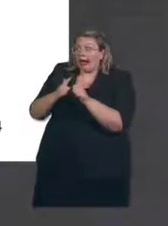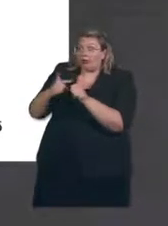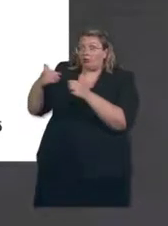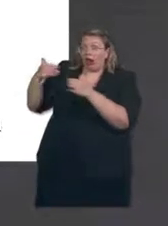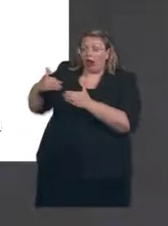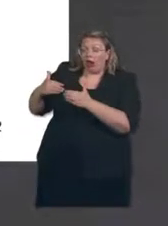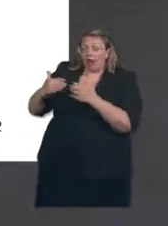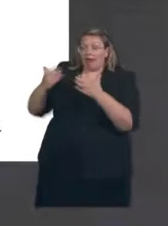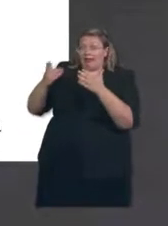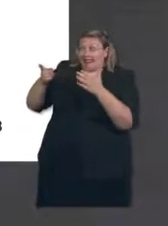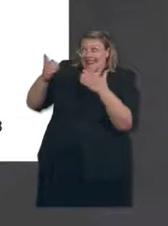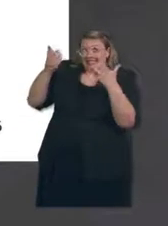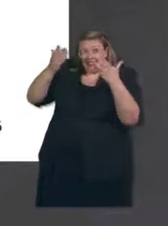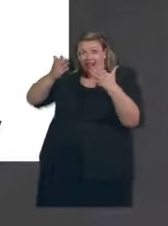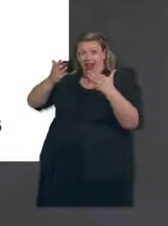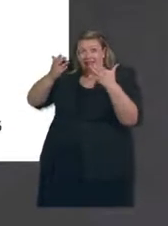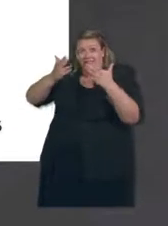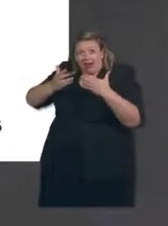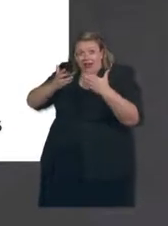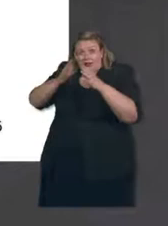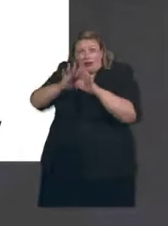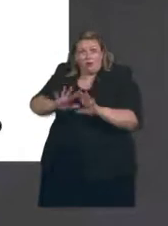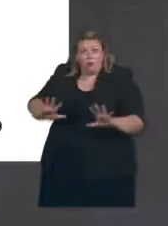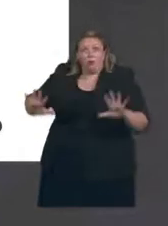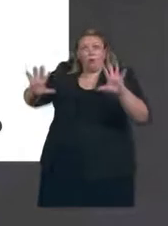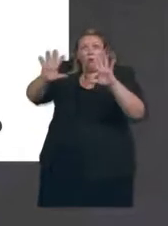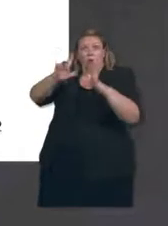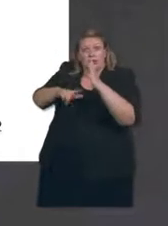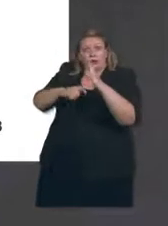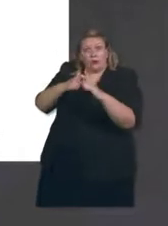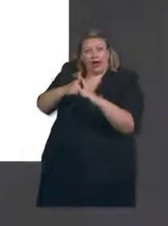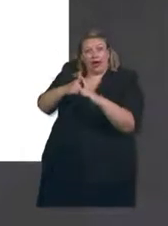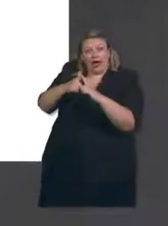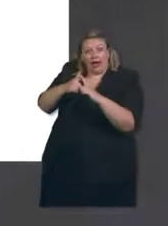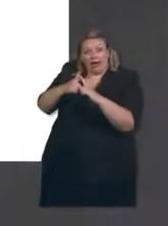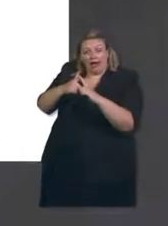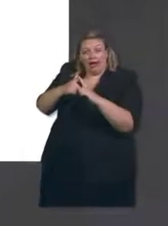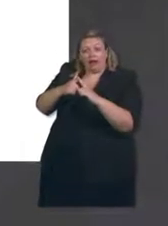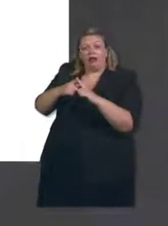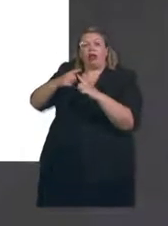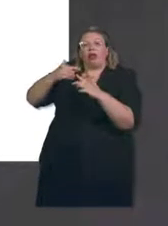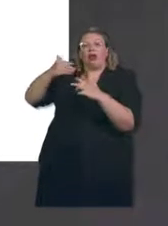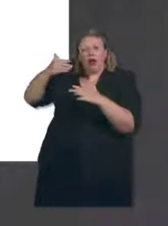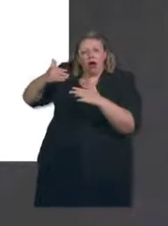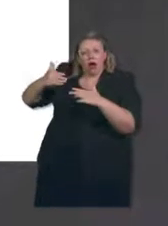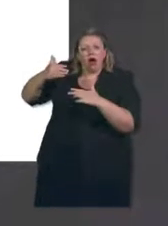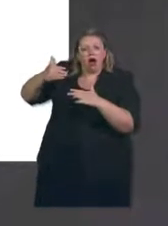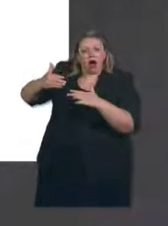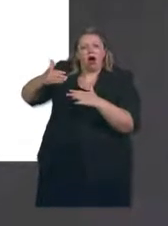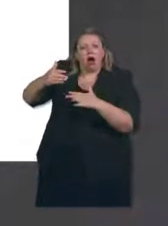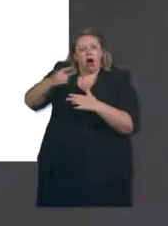And then as people respond to the request for social distancing as the lockdown happened